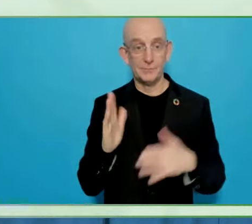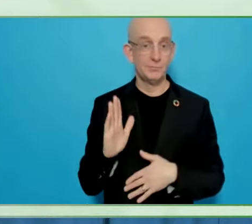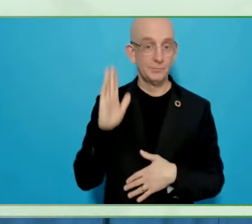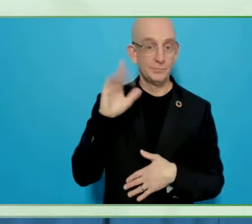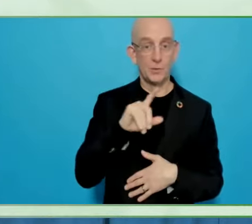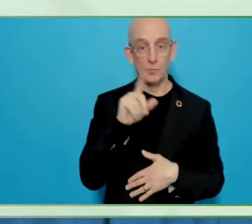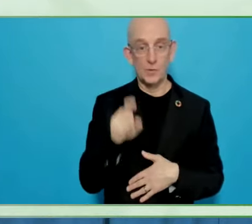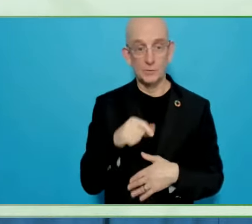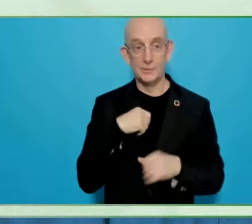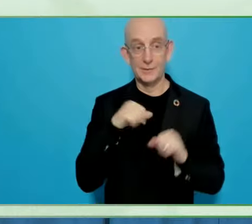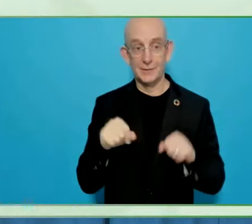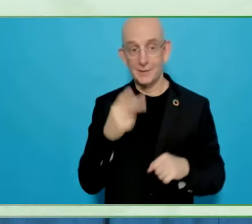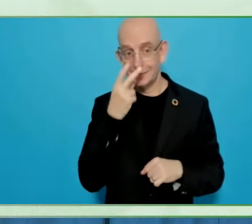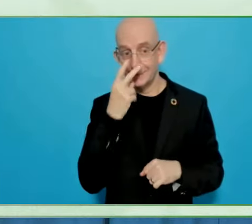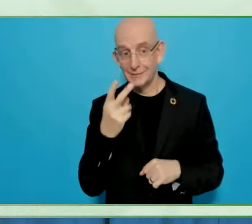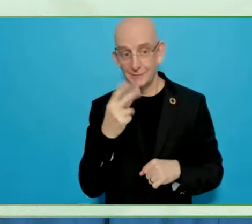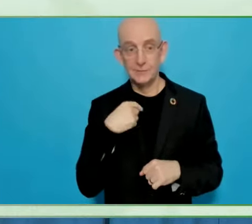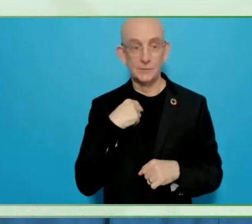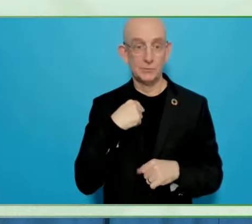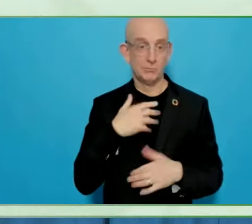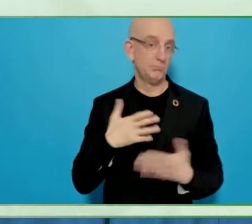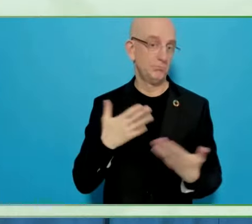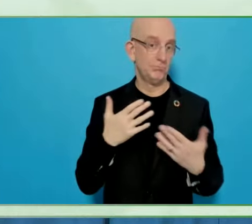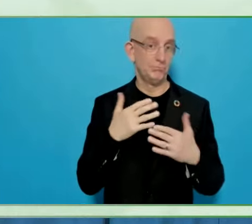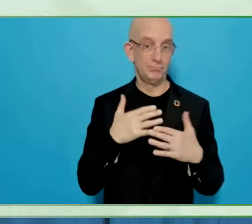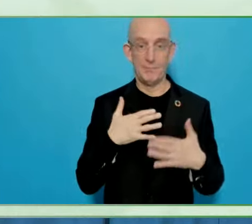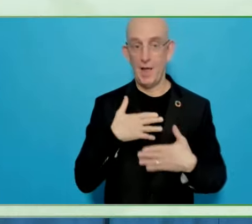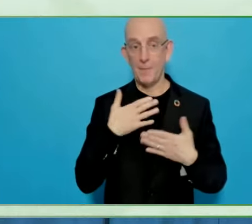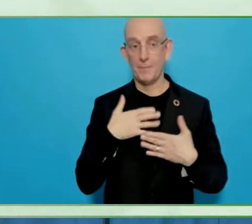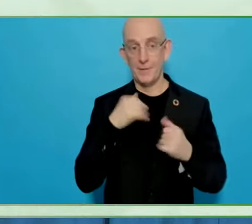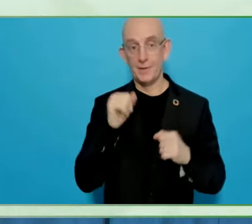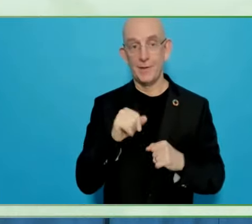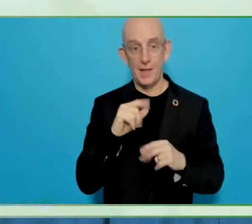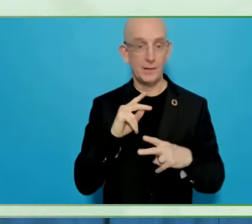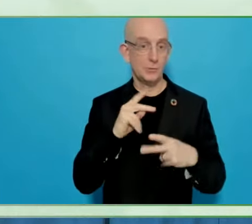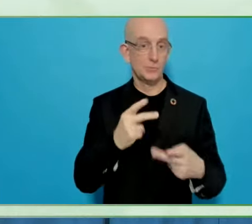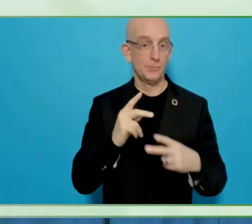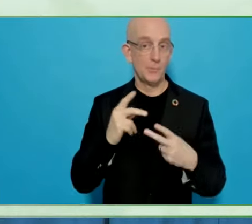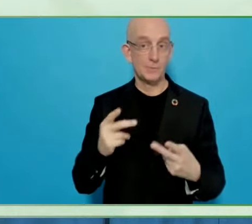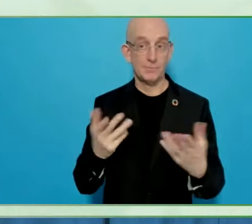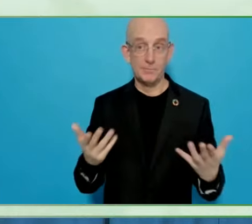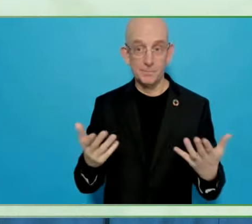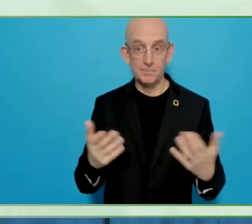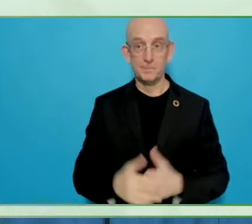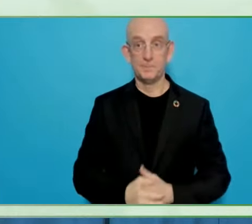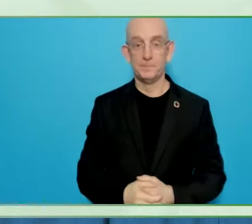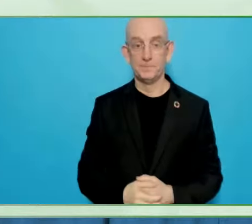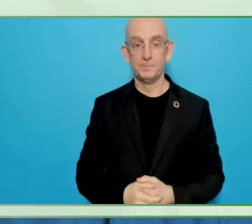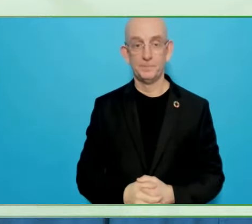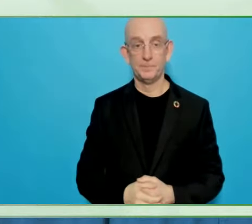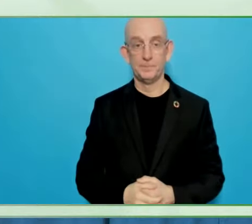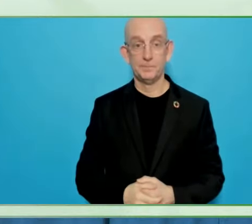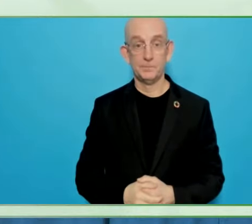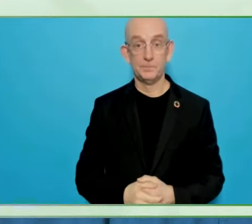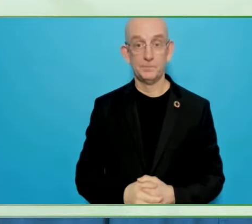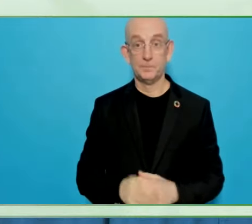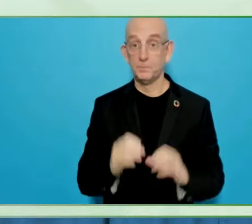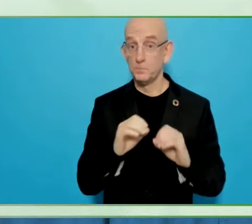There is a question there I think. Yes?